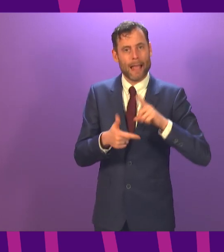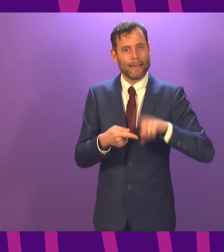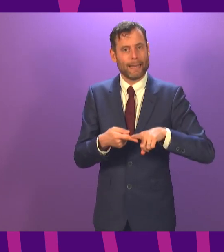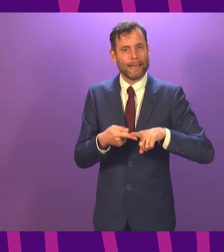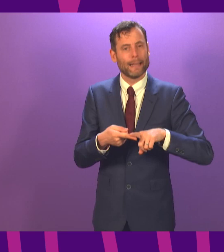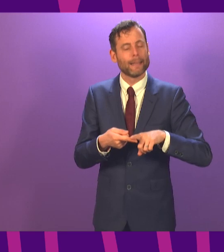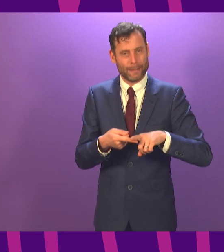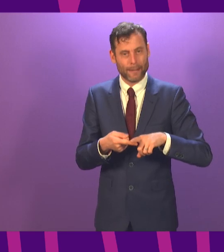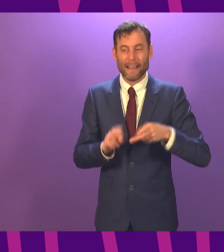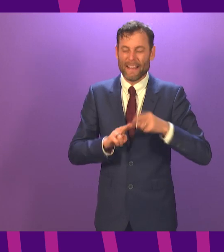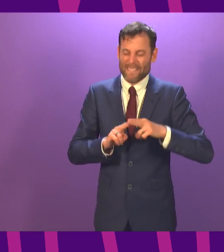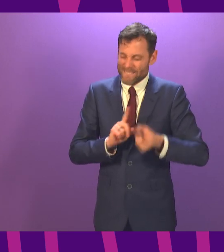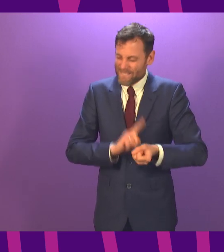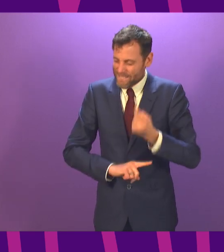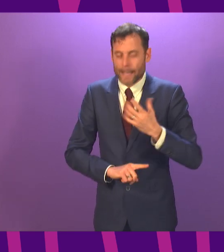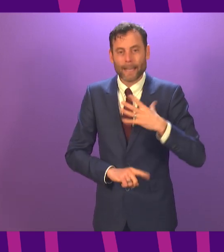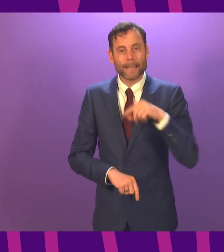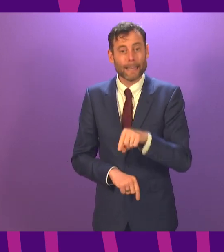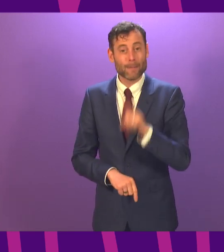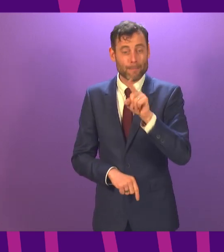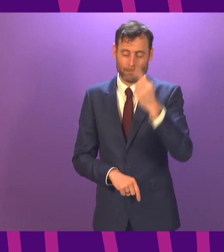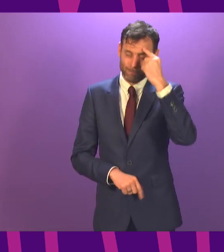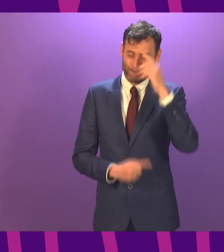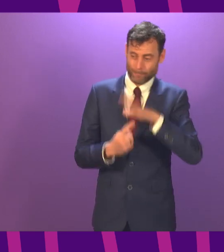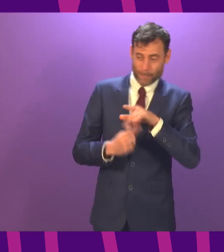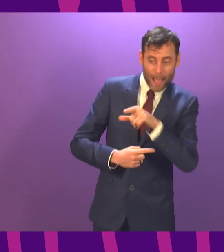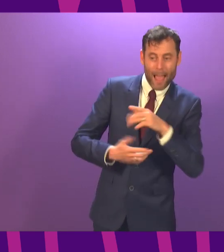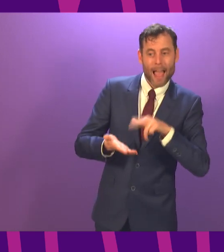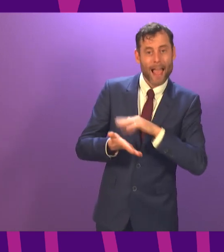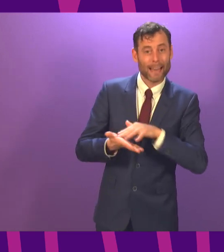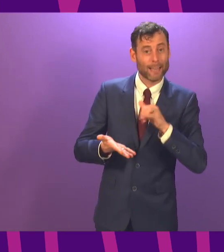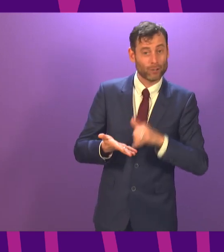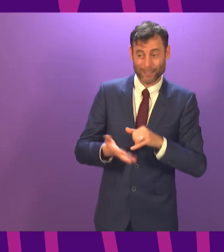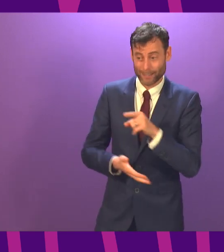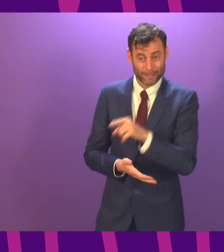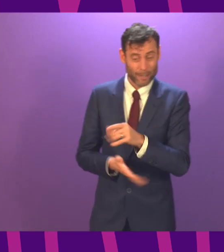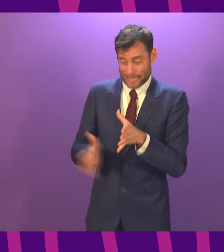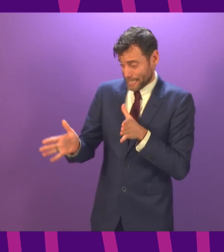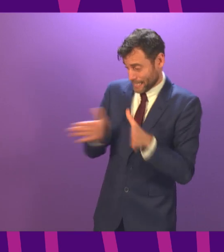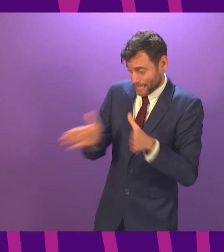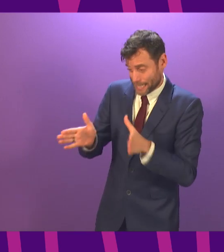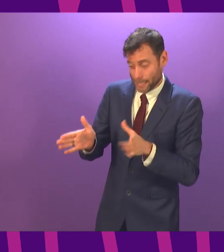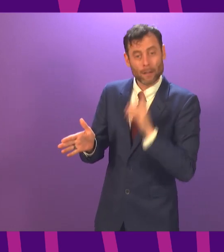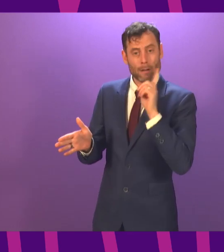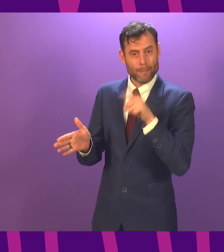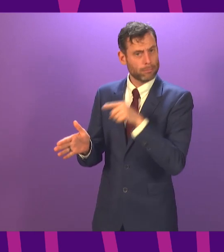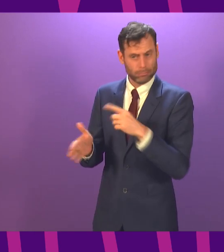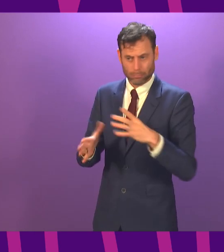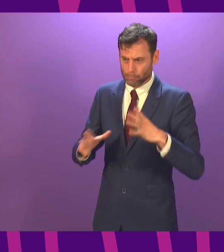The health service is under huge pressure right now, but it remains open for those who need it.